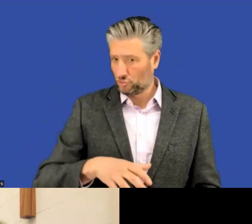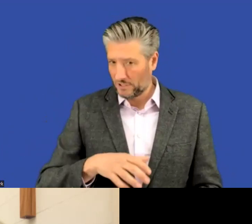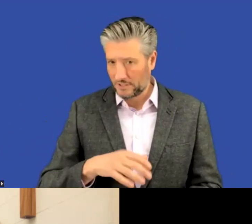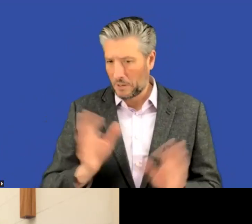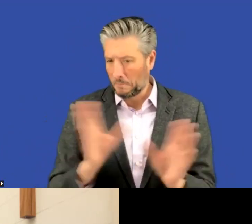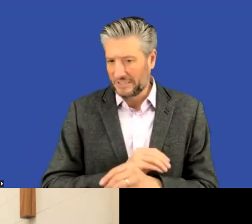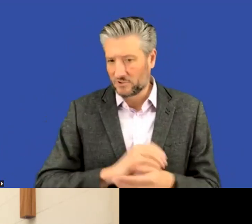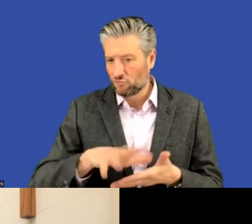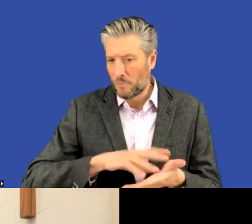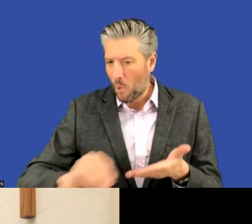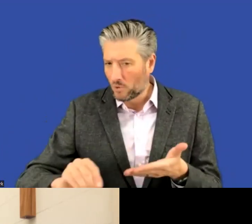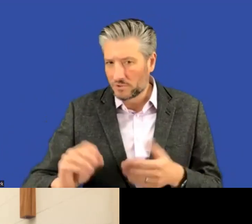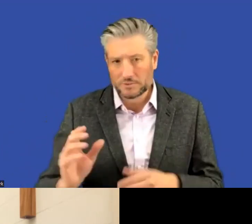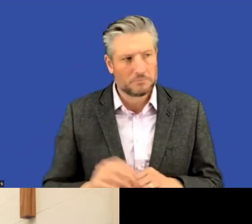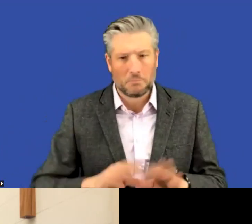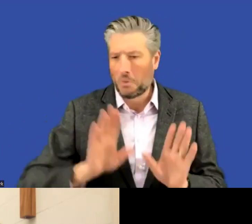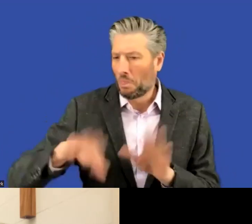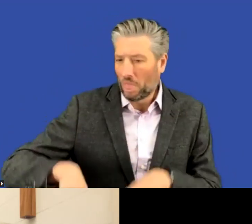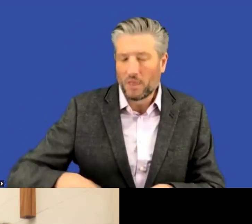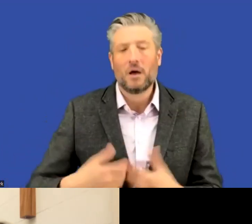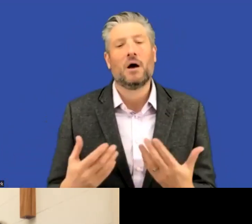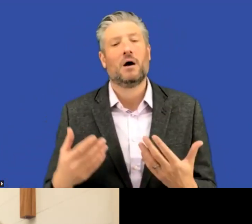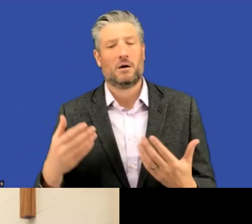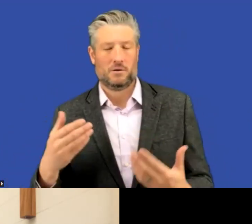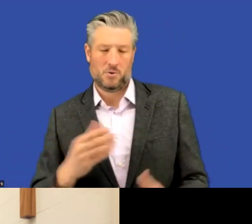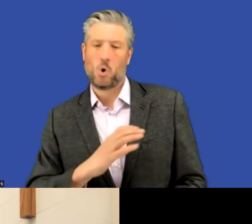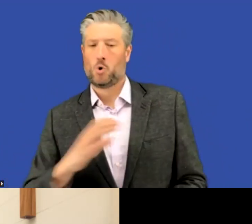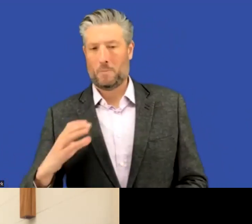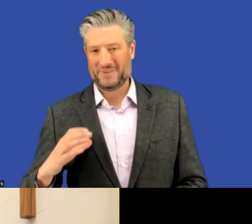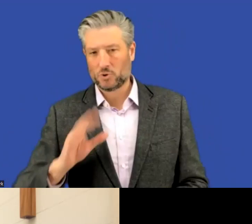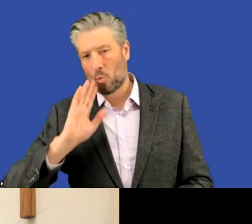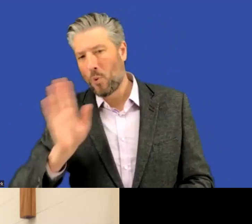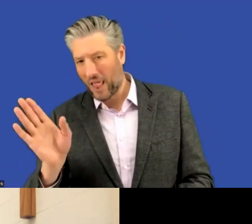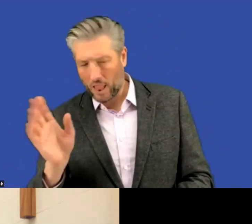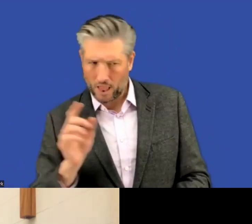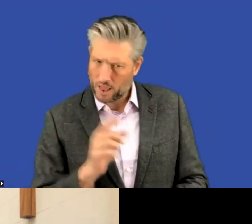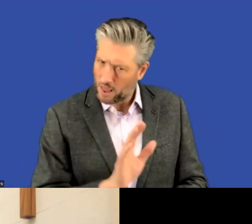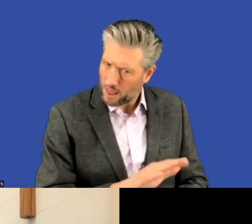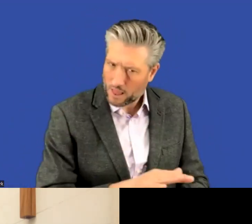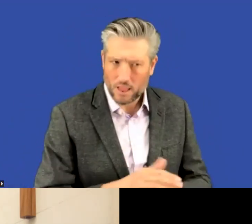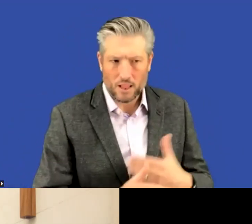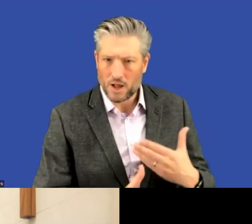So steps are taken. And exactly what is happening or how long that could take or what happens, that I do not know.